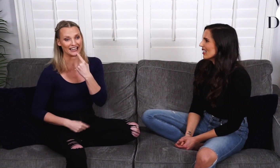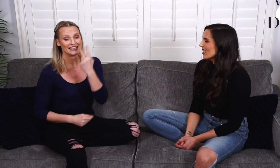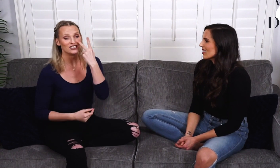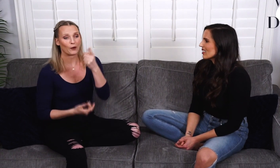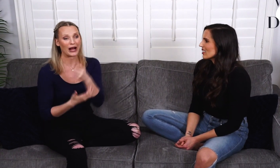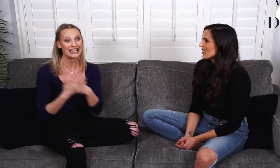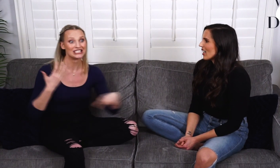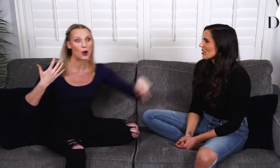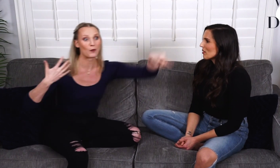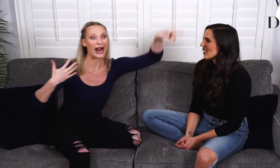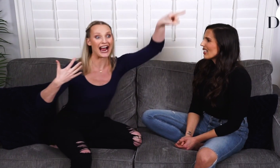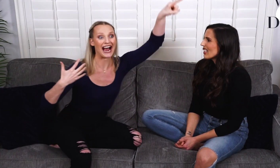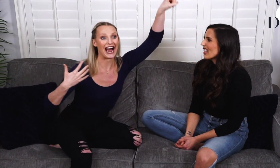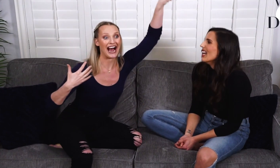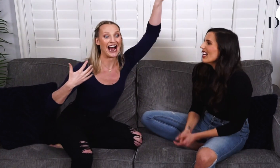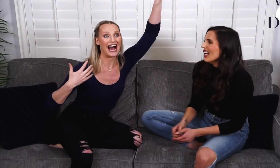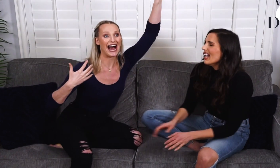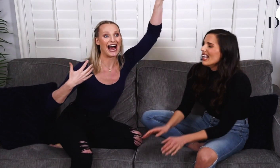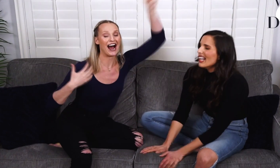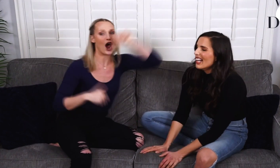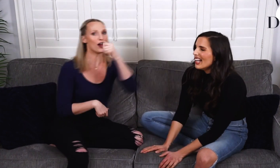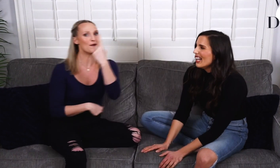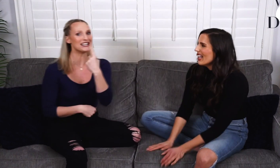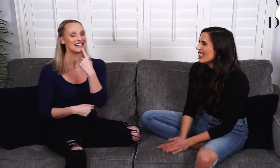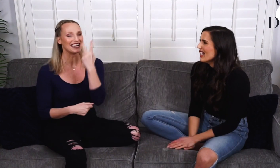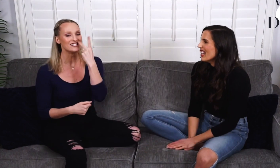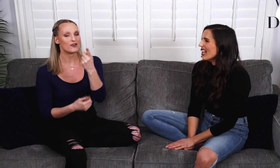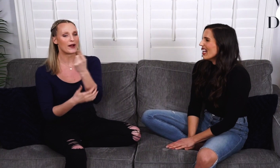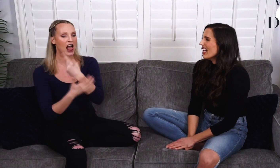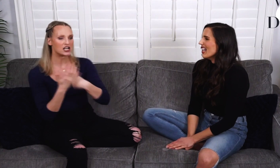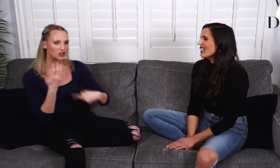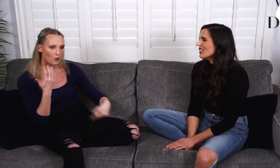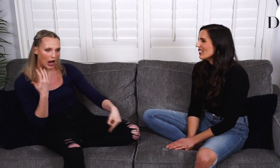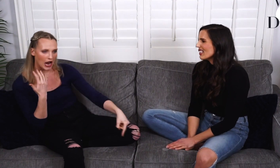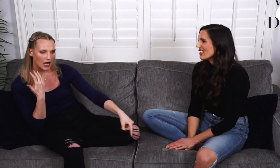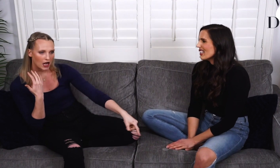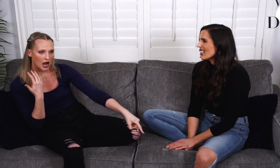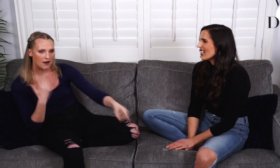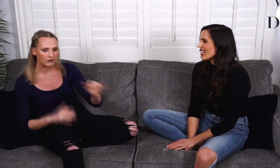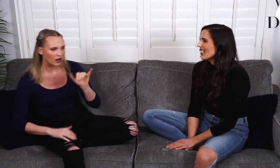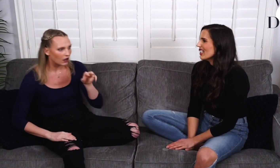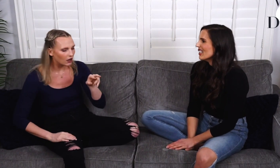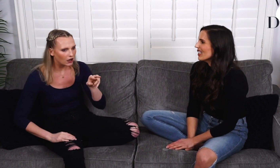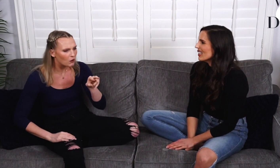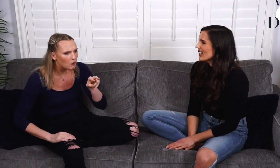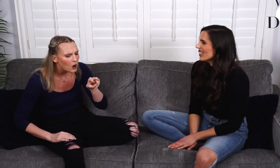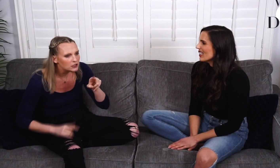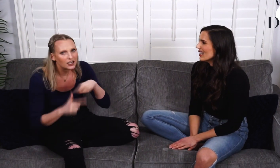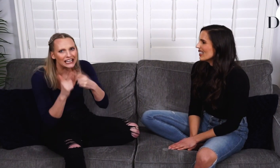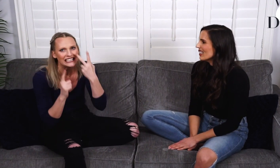one says, “See you next week!” and then the other one says, “See you next week.” and I'm like, “What?!” and